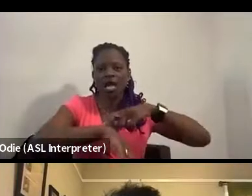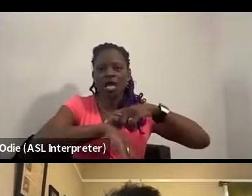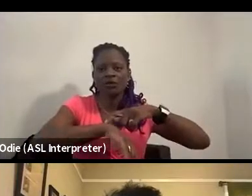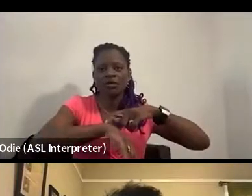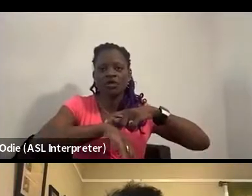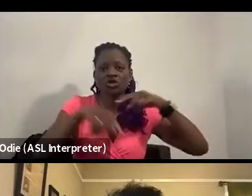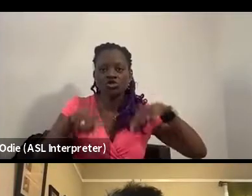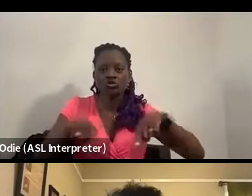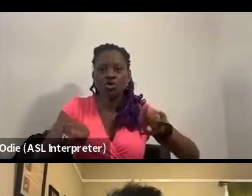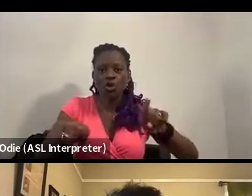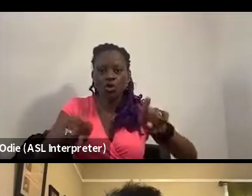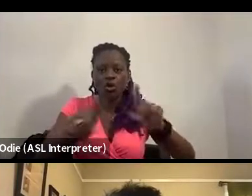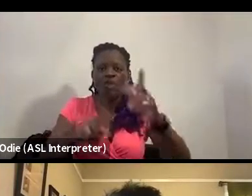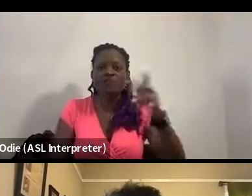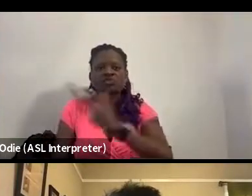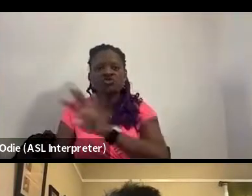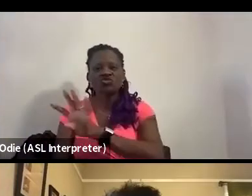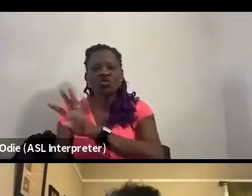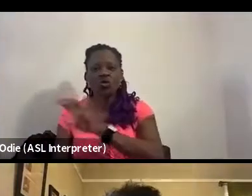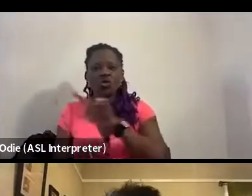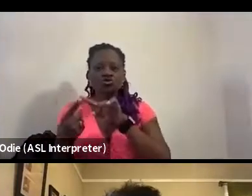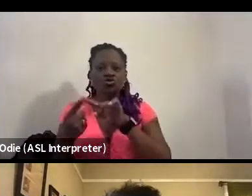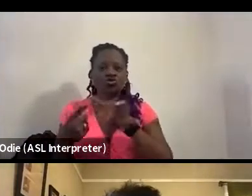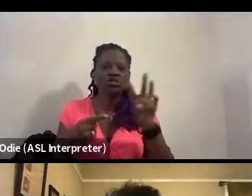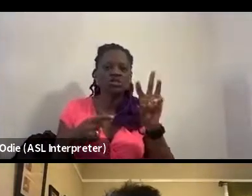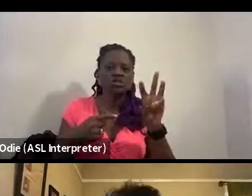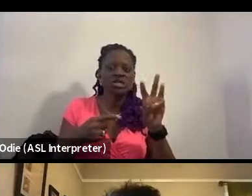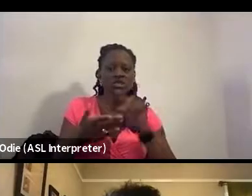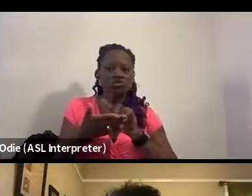we are hoping that there's going to be a significant increase in vaccine supply.